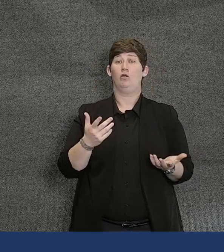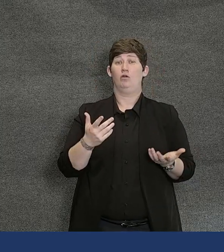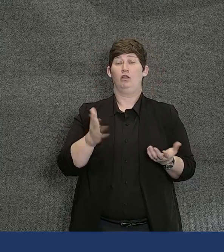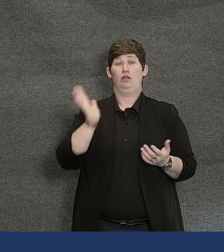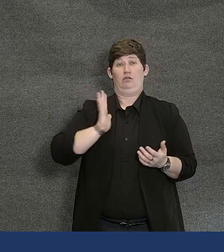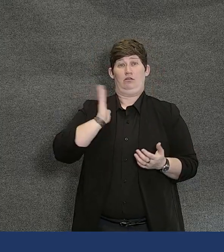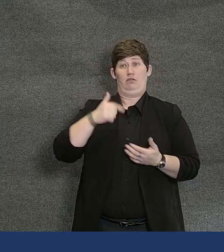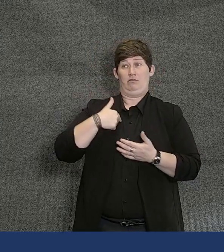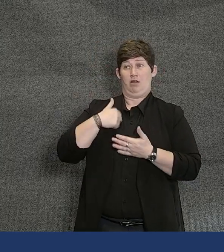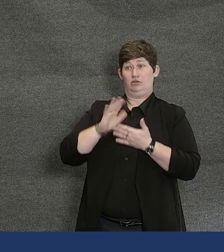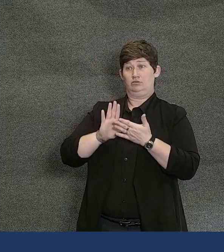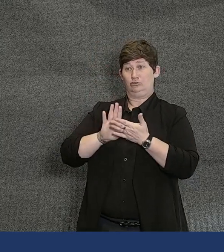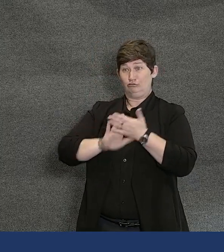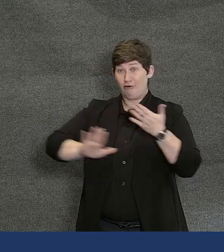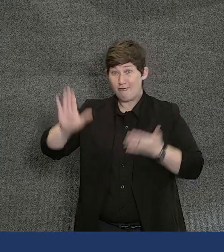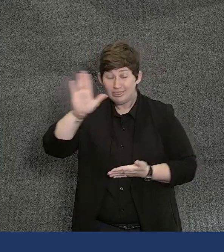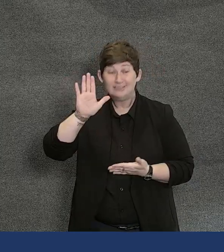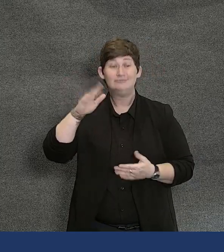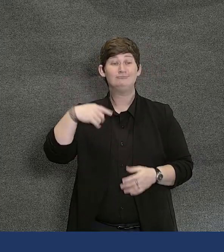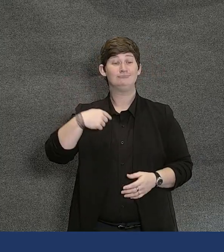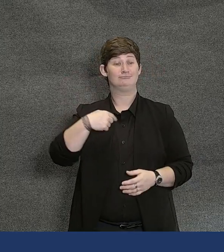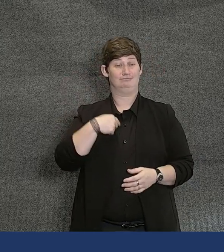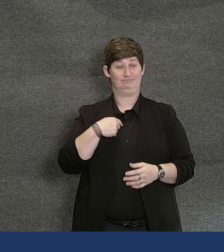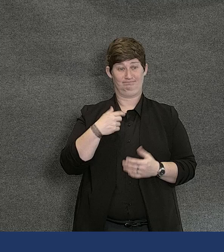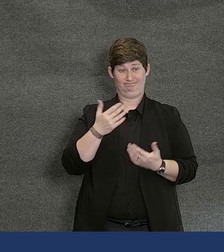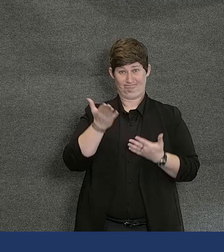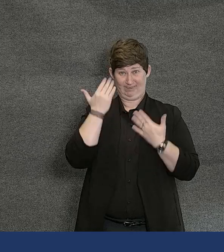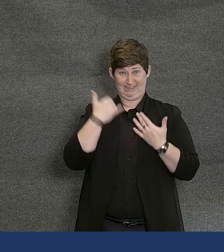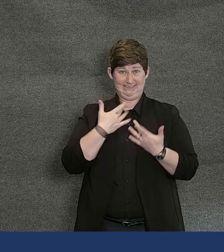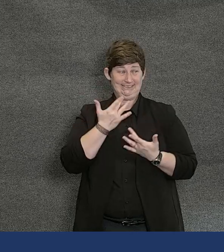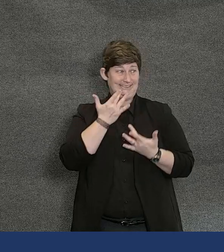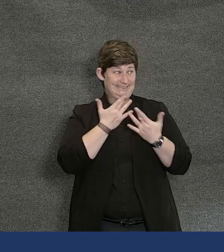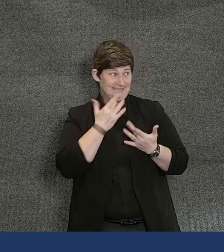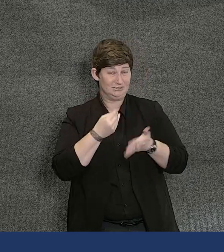Because of limited funding, sometimes on certain days